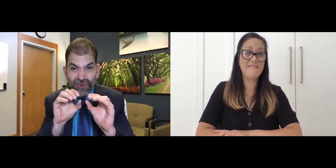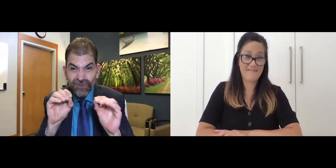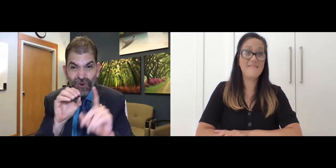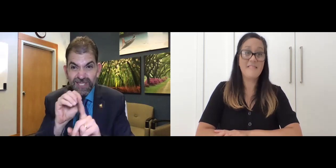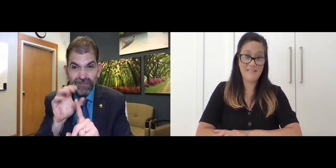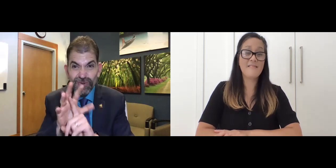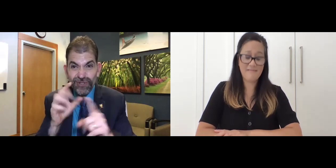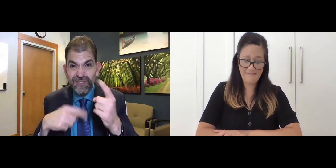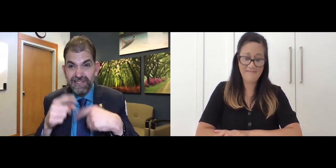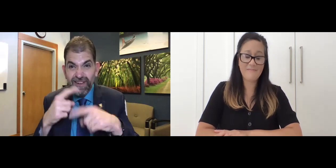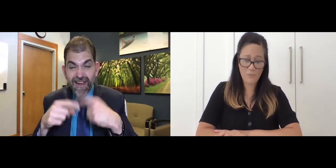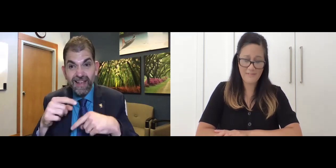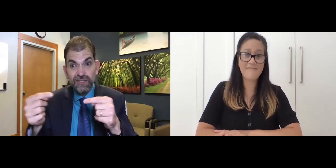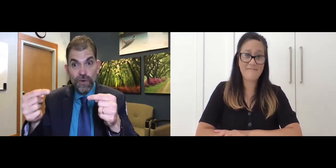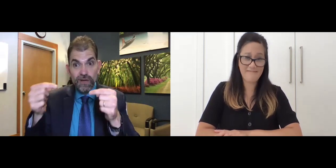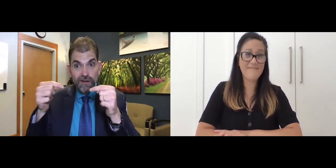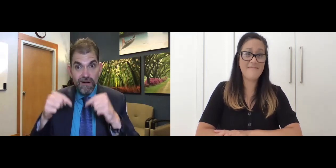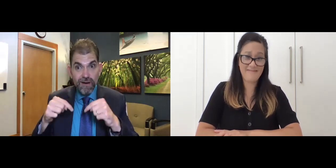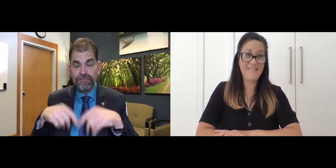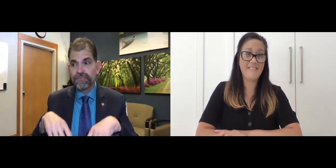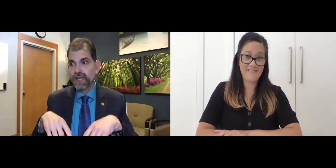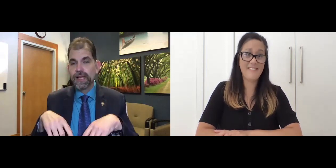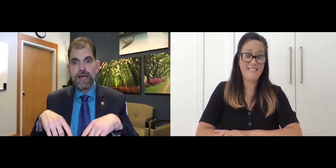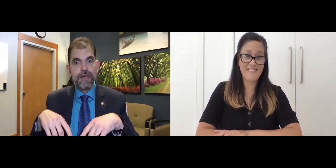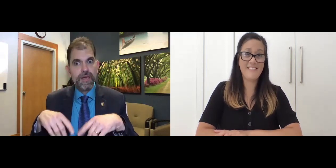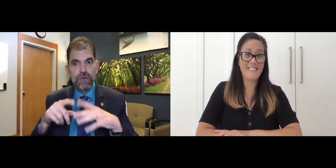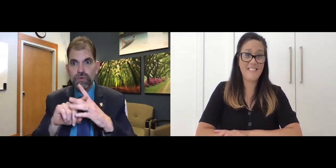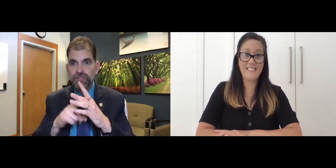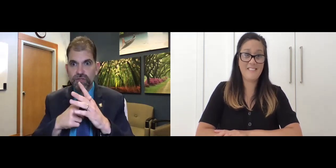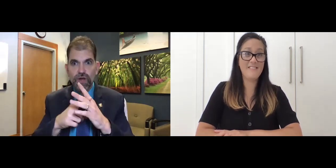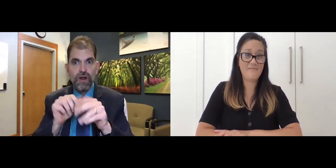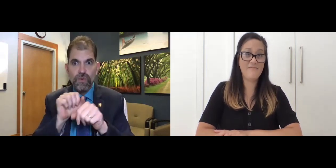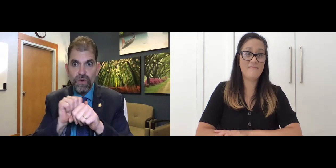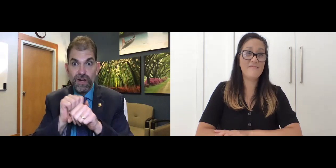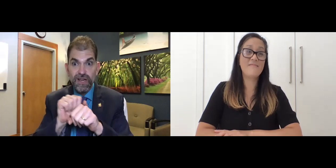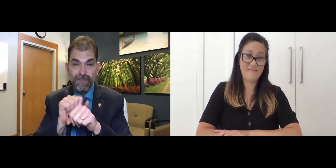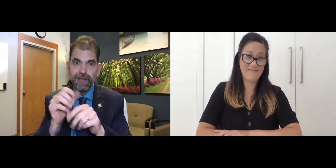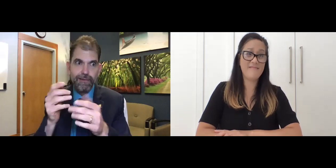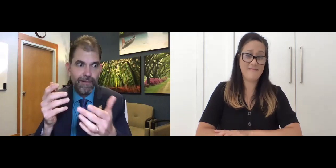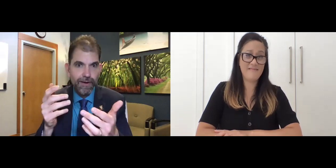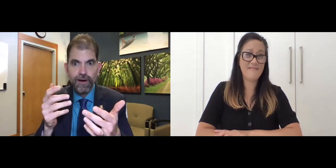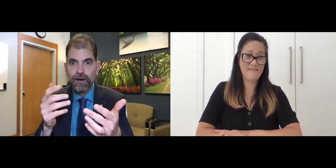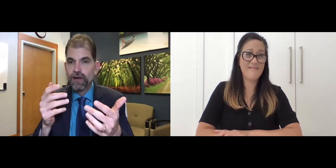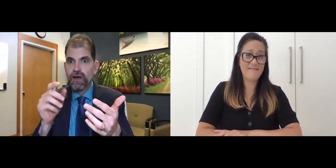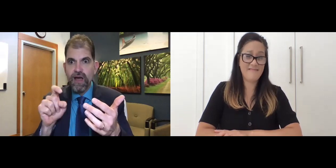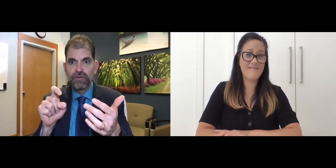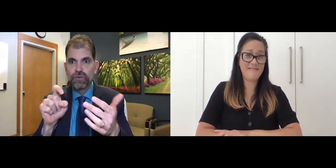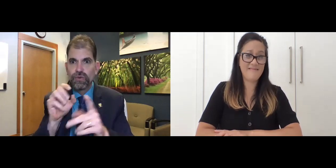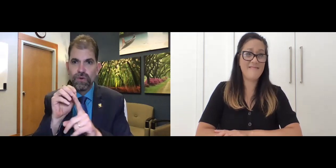from an orphanage who had never had any language exposure. So they moved to this country with this child and